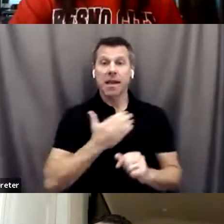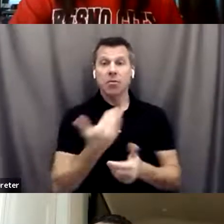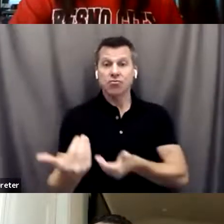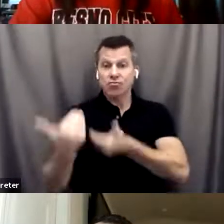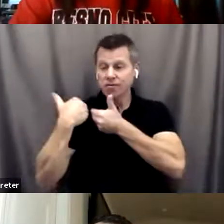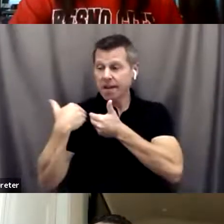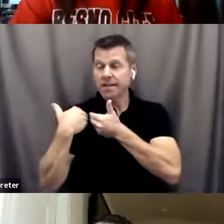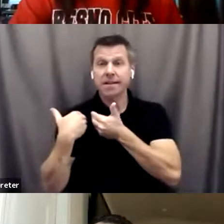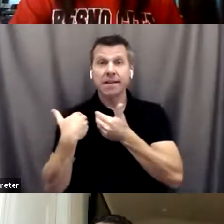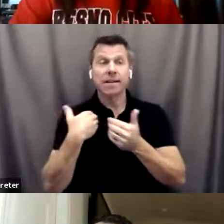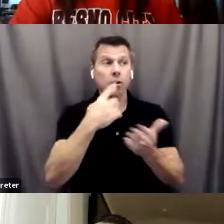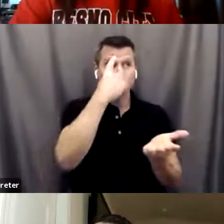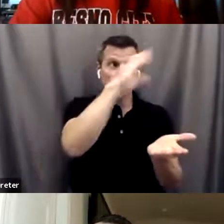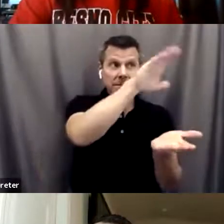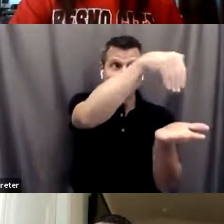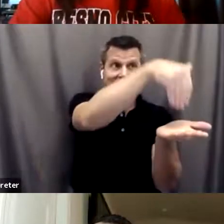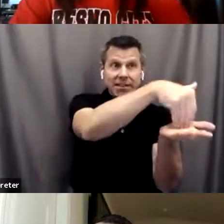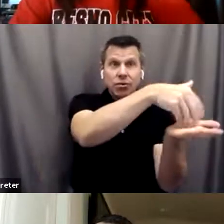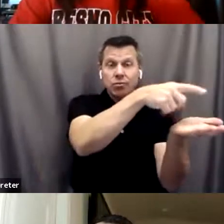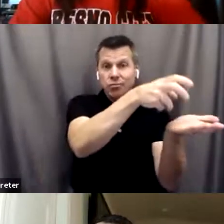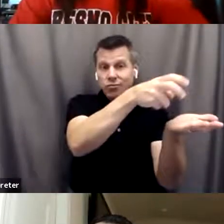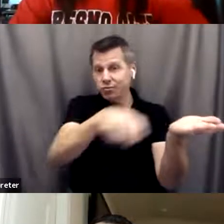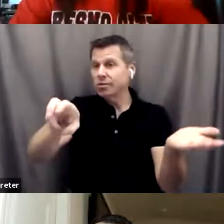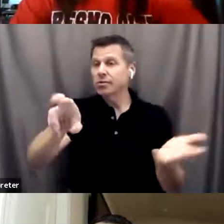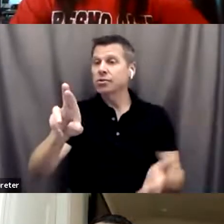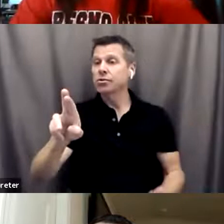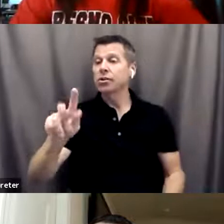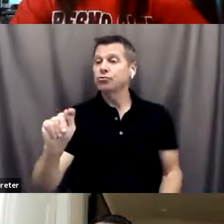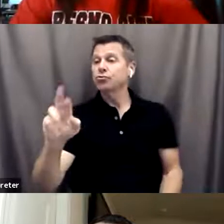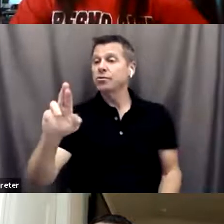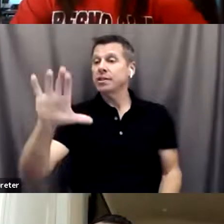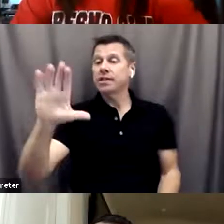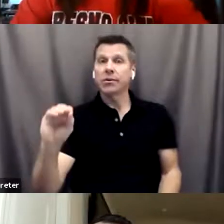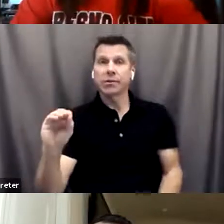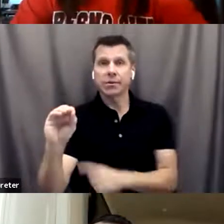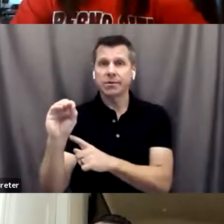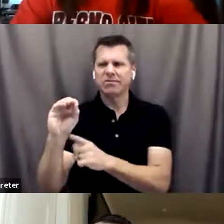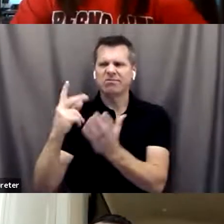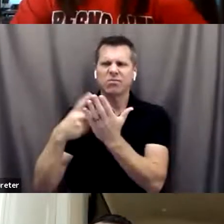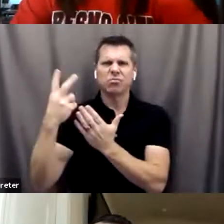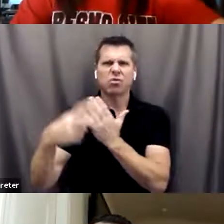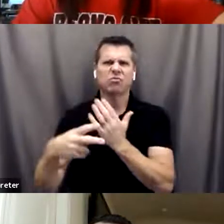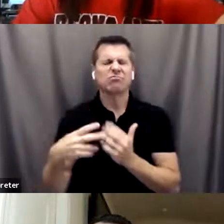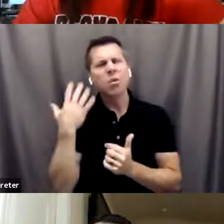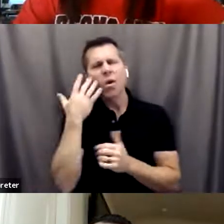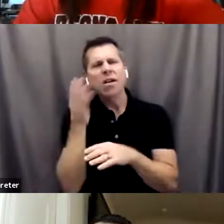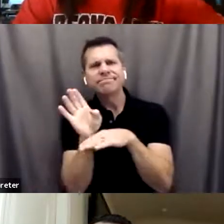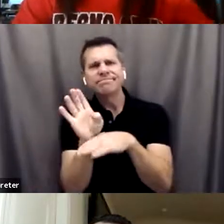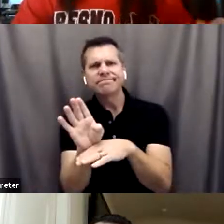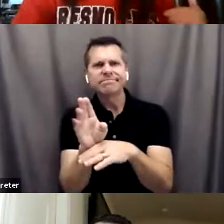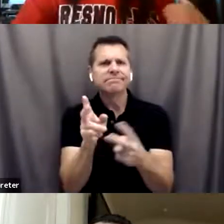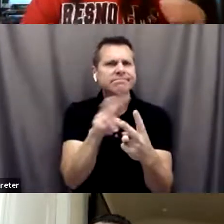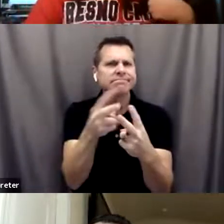Dream Center to kind of a TRIO program. The reason we're kind of doing this in combination with both programs is because we